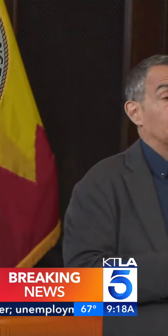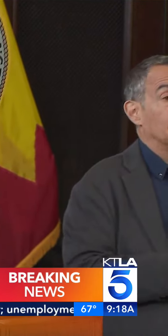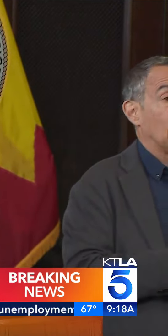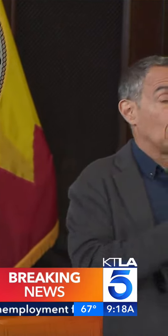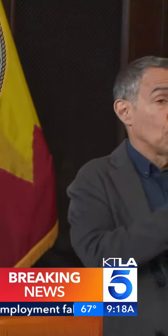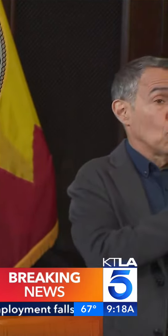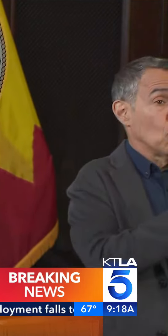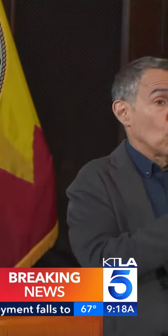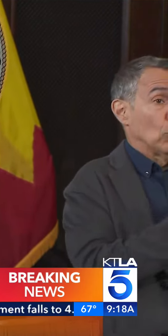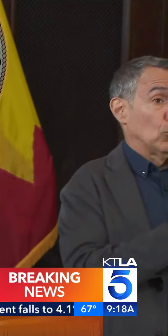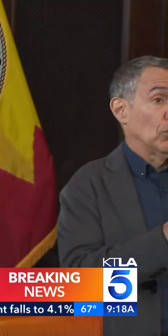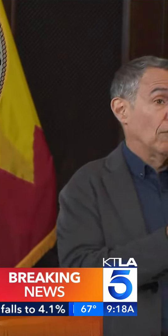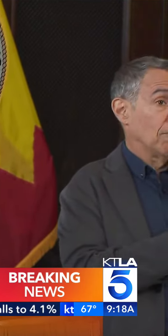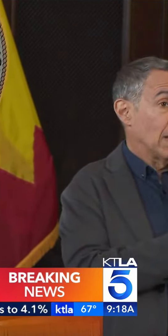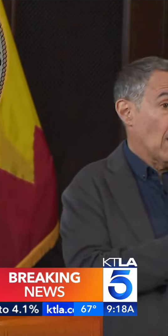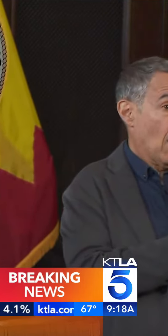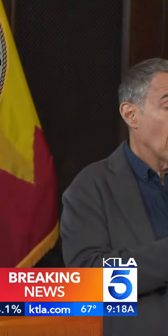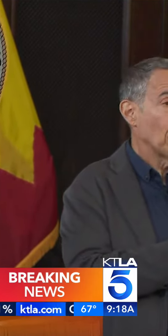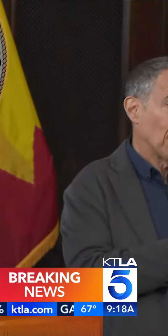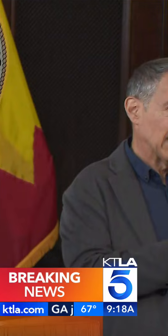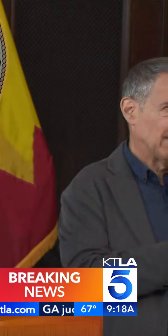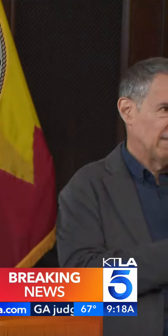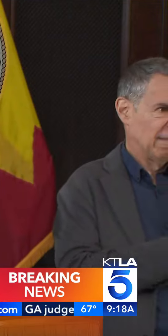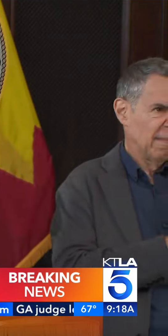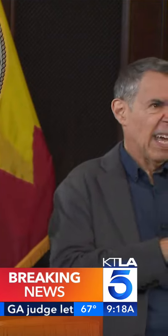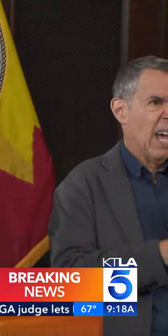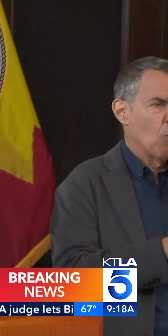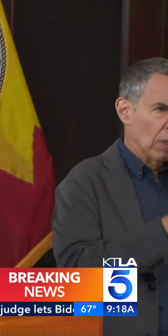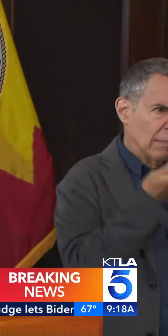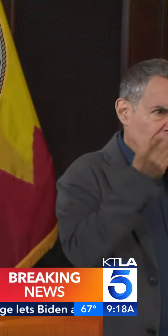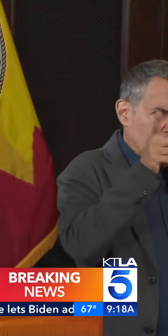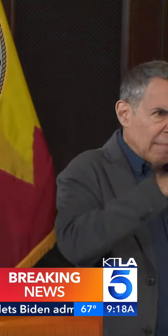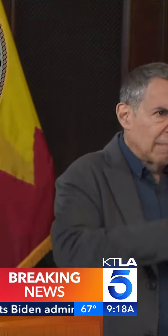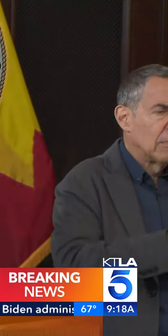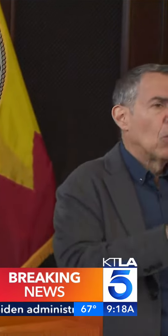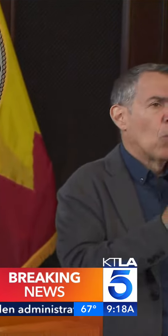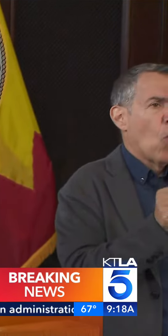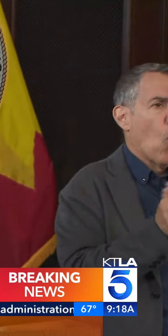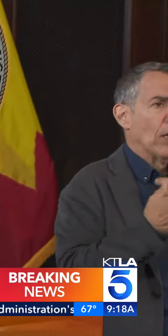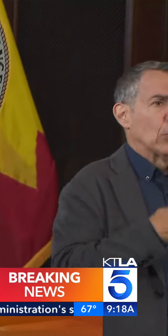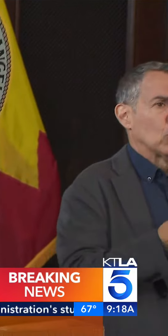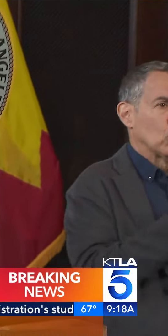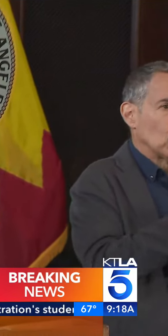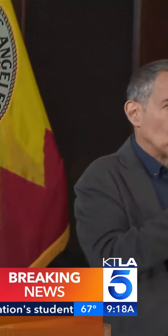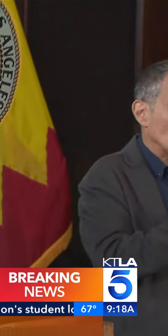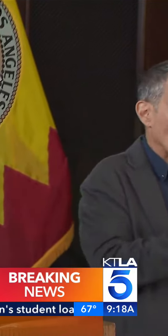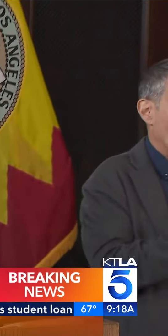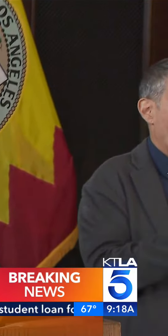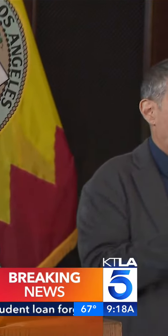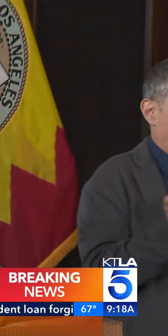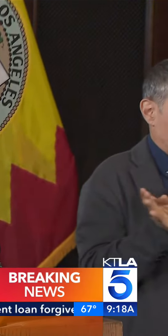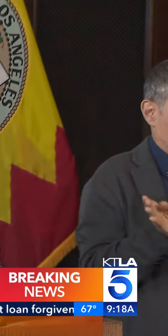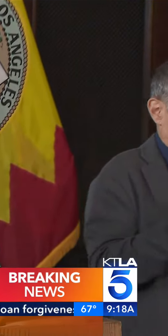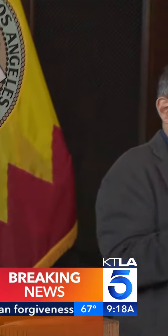MCDONALD IS A LEADER AND INNOVATOR AND A CHANGE MAKER AND THAT'S WHAT WE NEED IN LA.